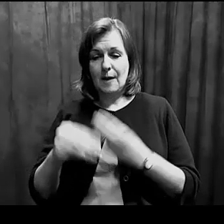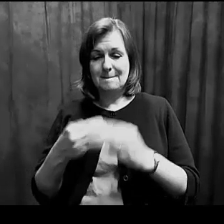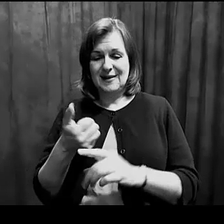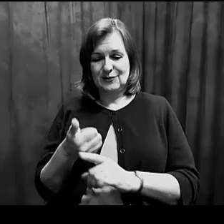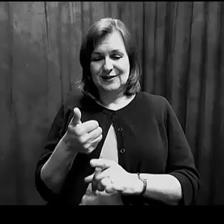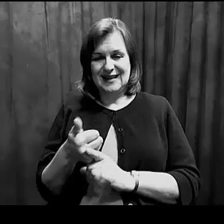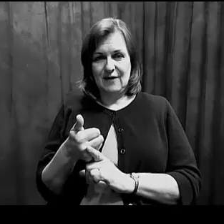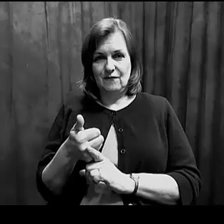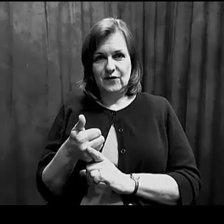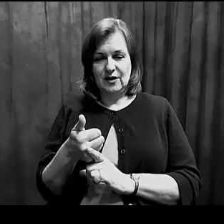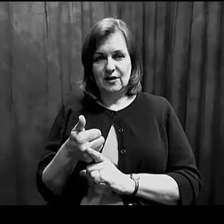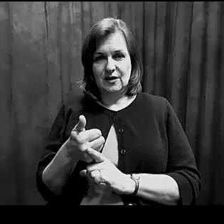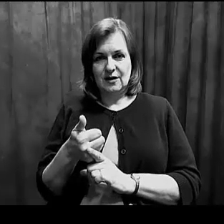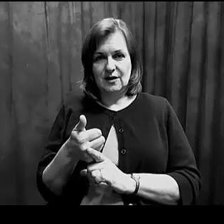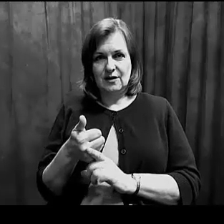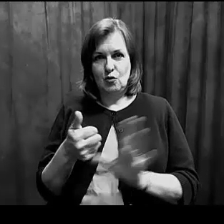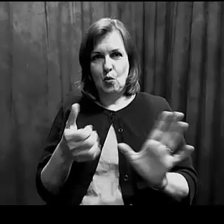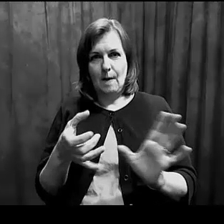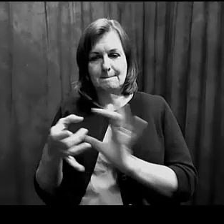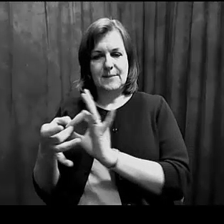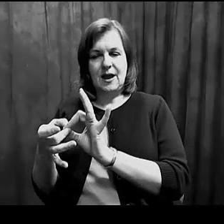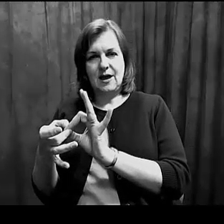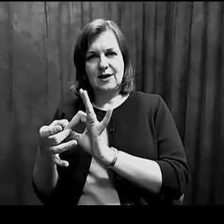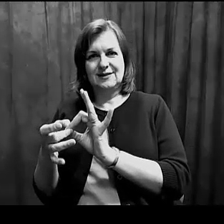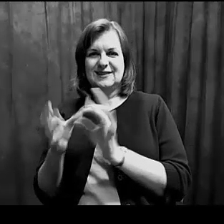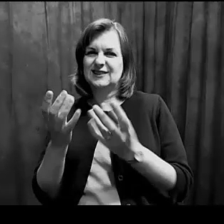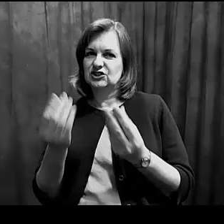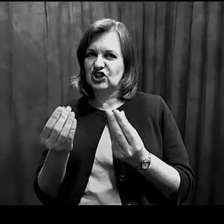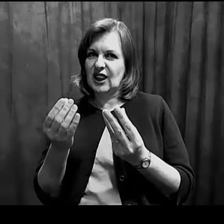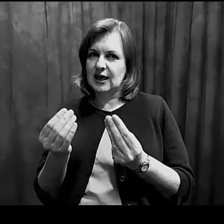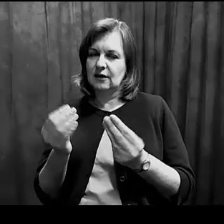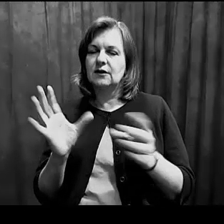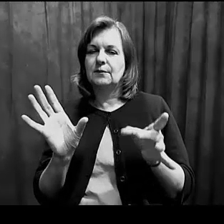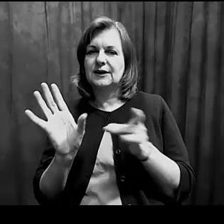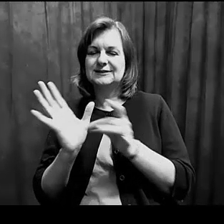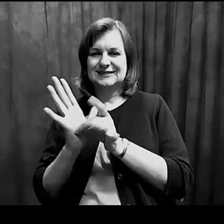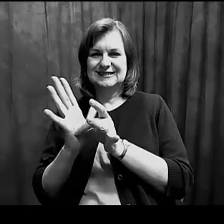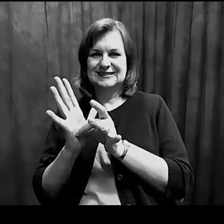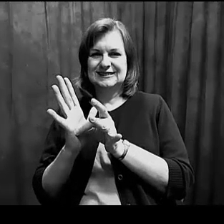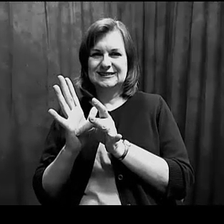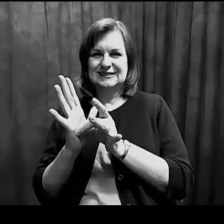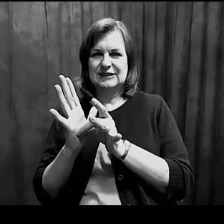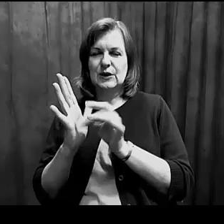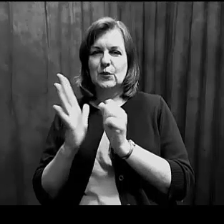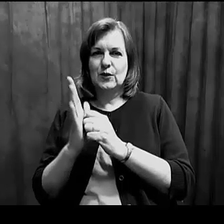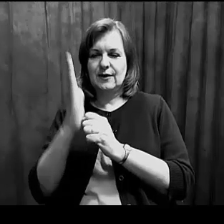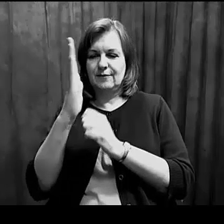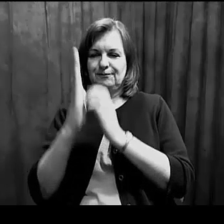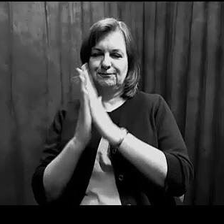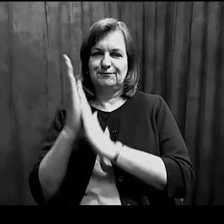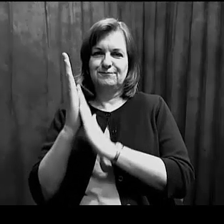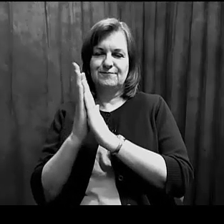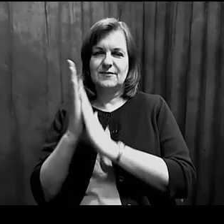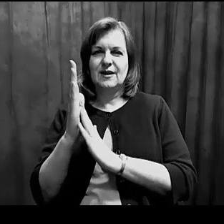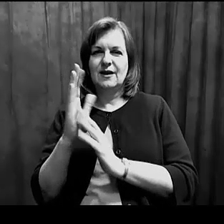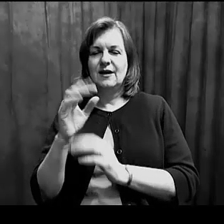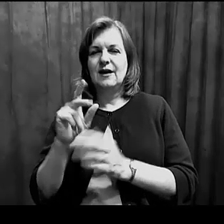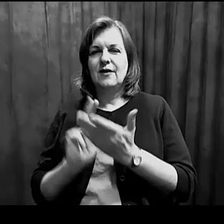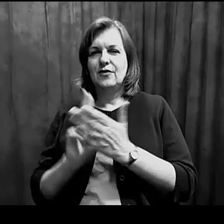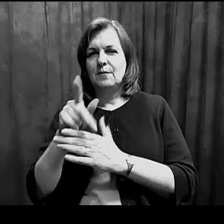the water itself the water molecule itself is actually going to bond gently very gently